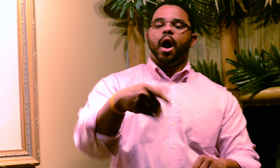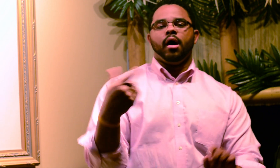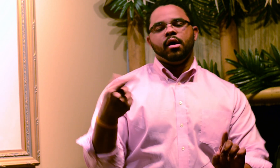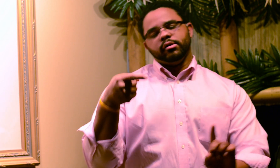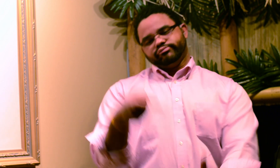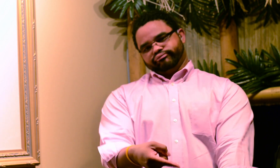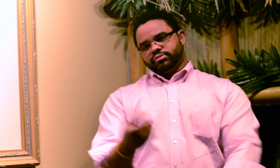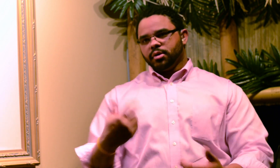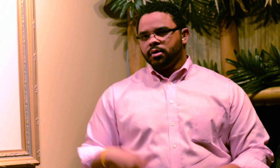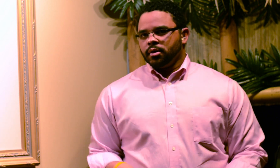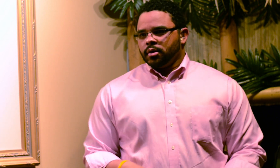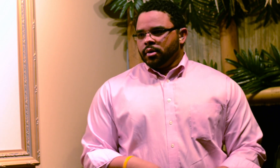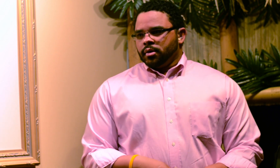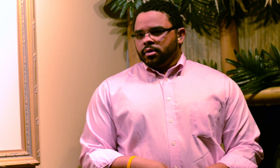So it's an essential concern.